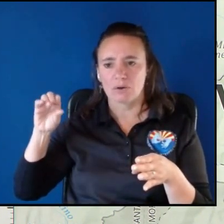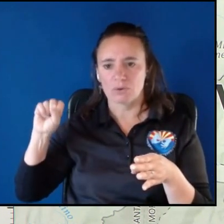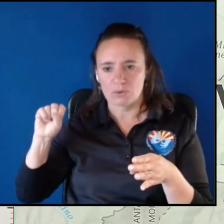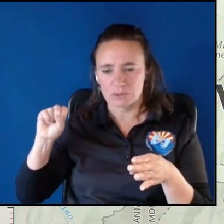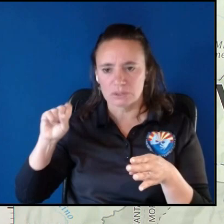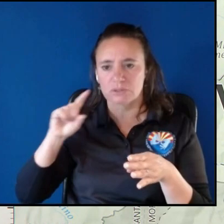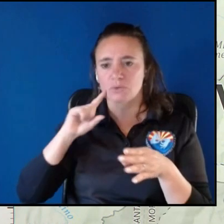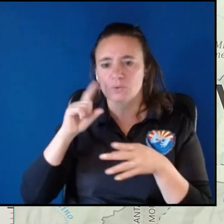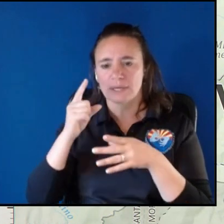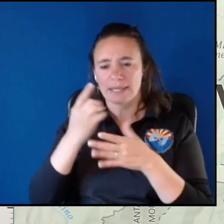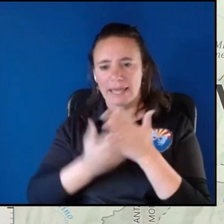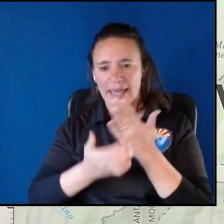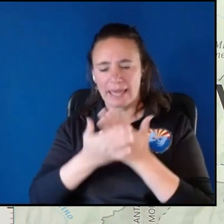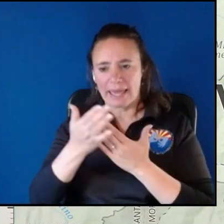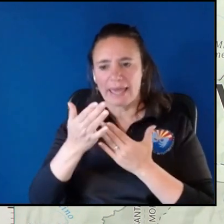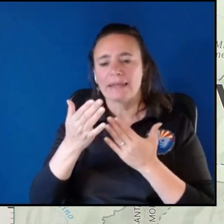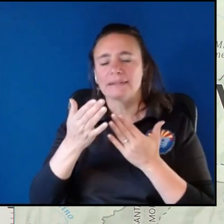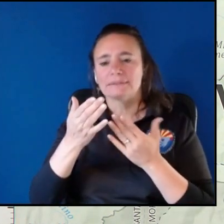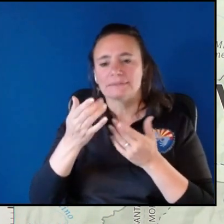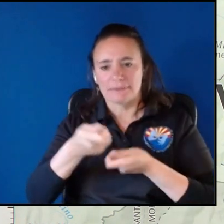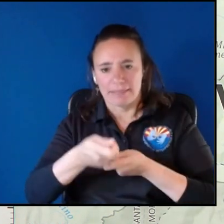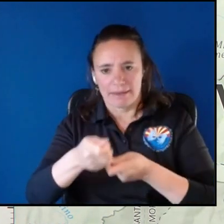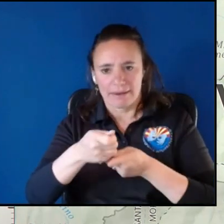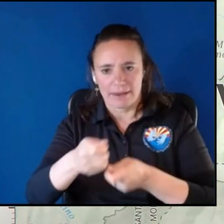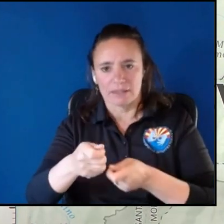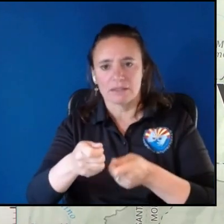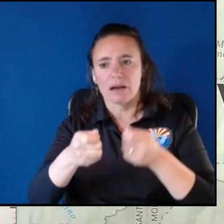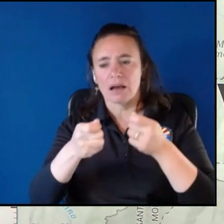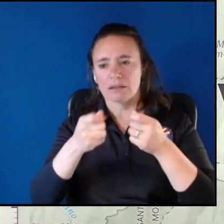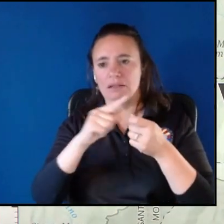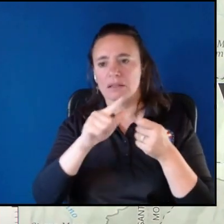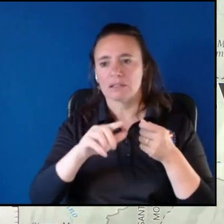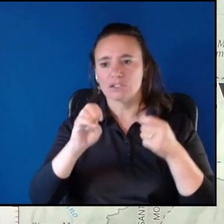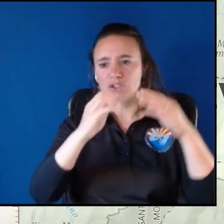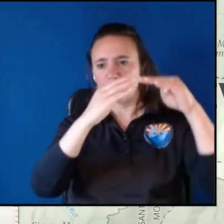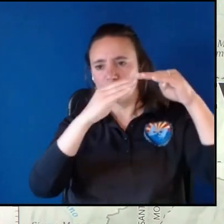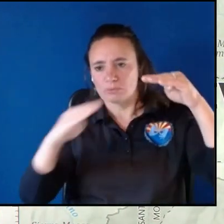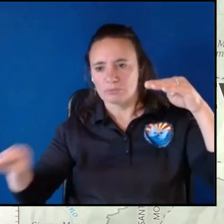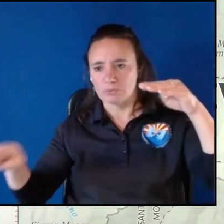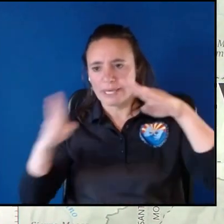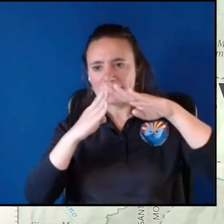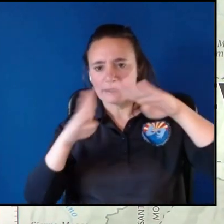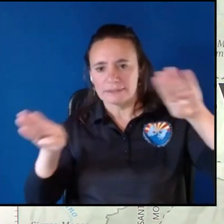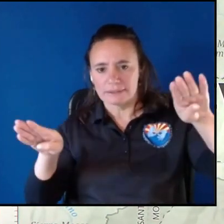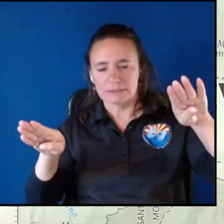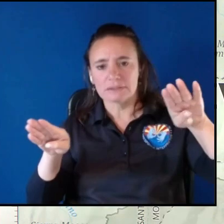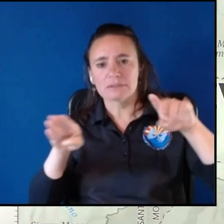We're also looking at some contingency lines that come out of Beatty, comes up into here, and then it kind of runs the district